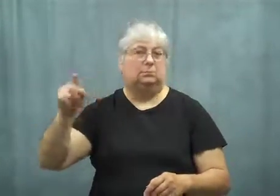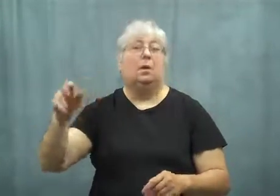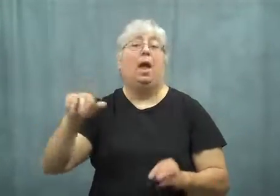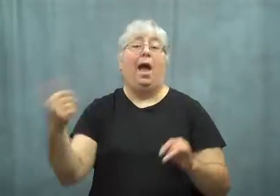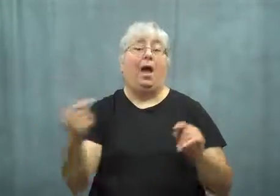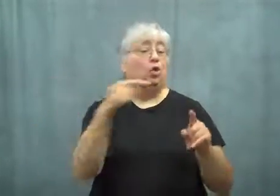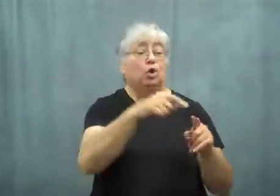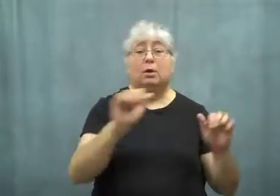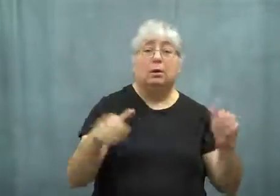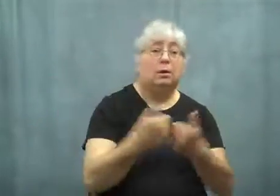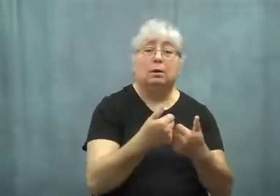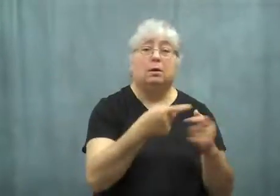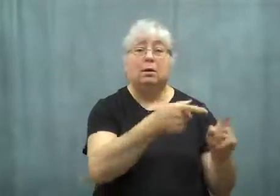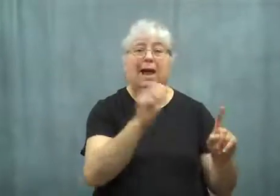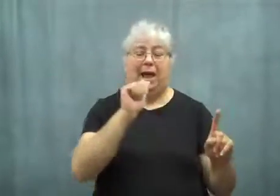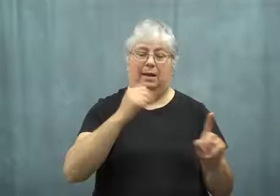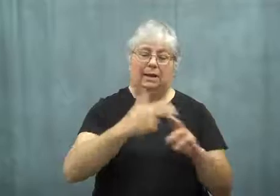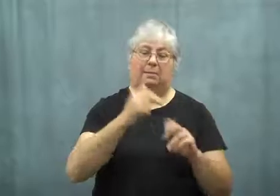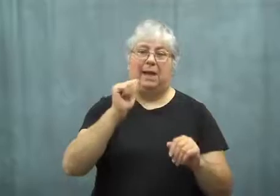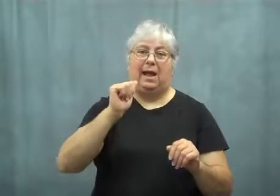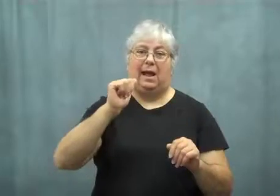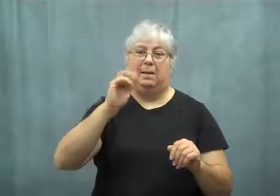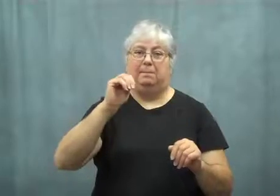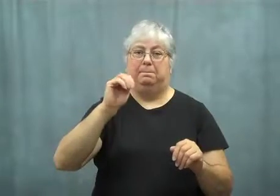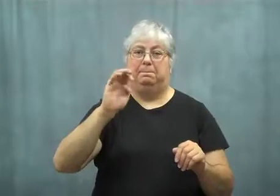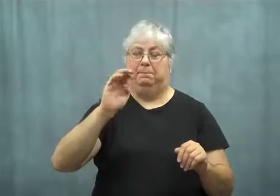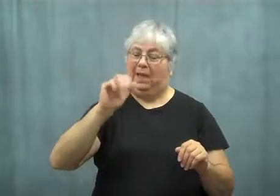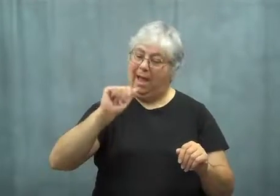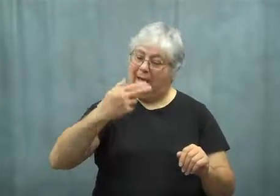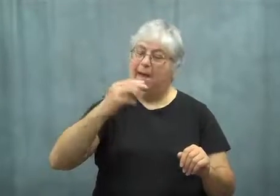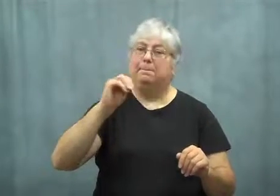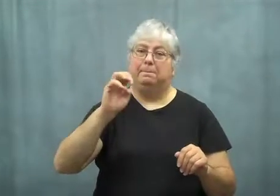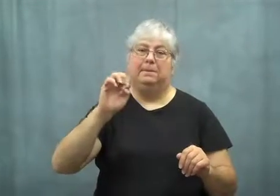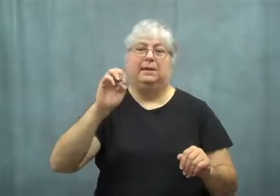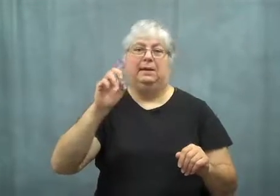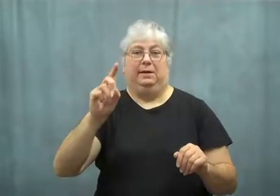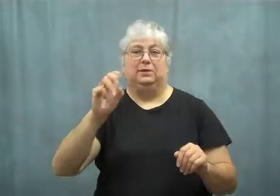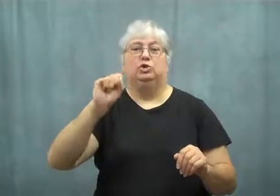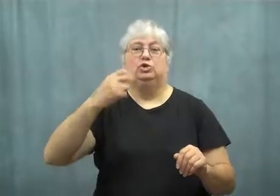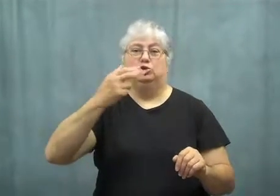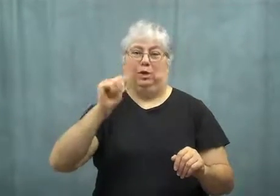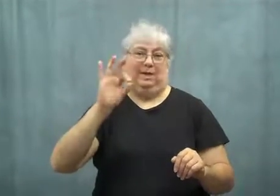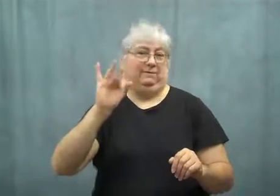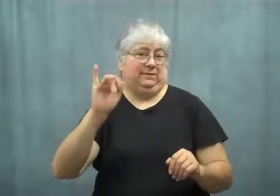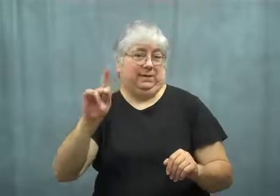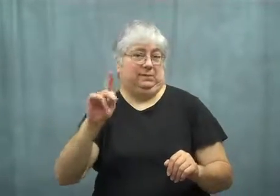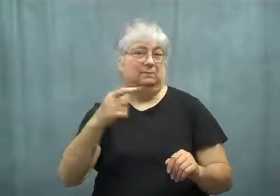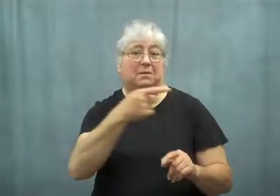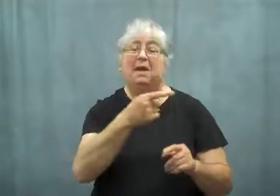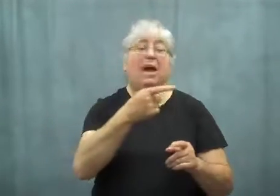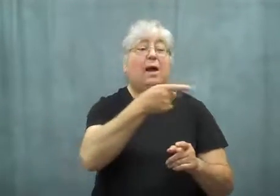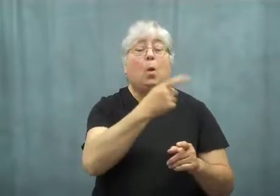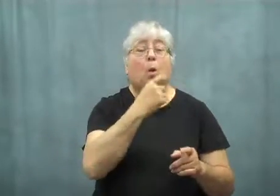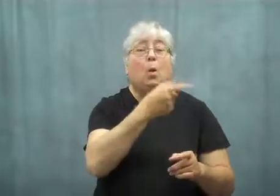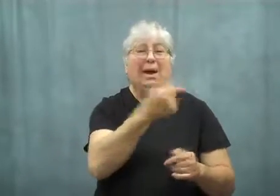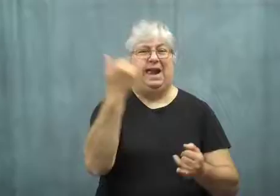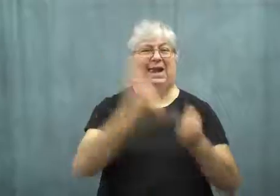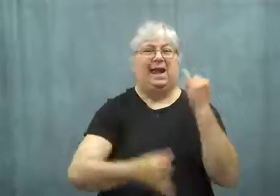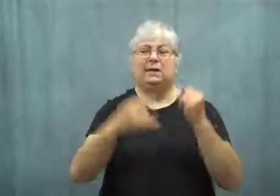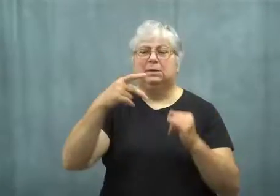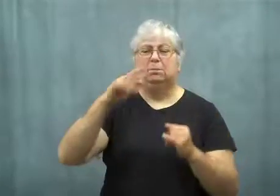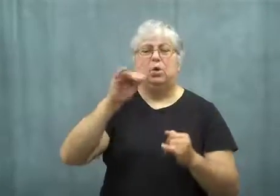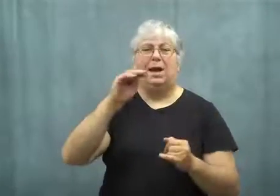The other candidate is Ahmed Shafik.